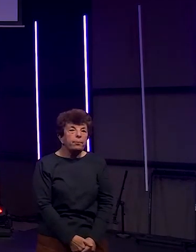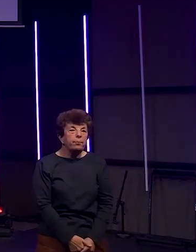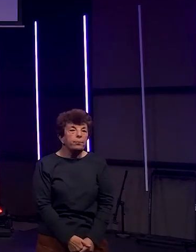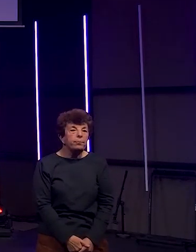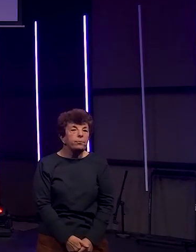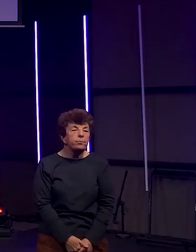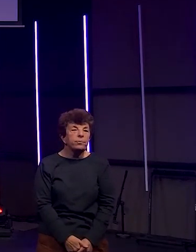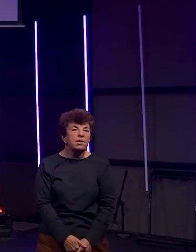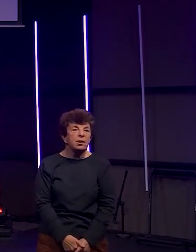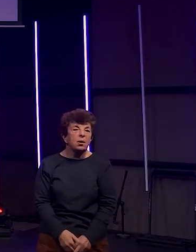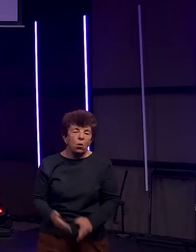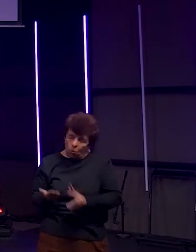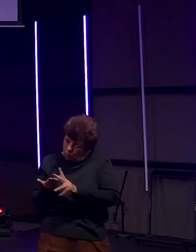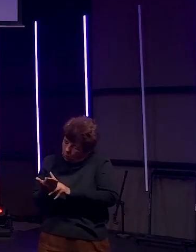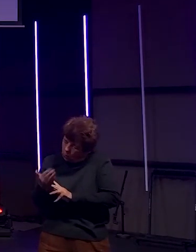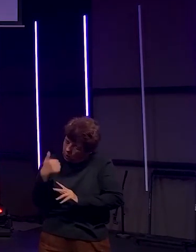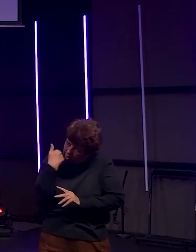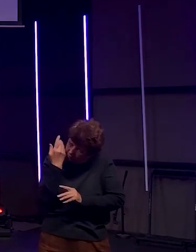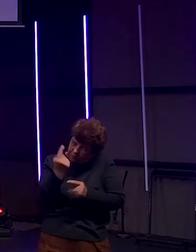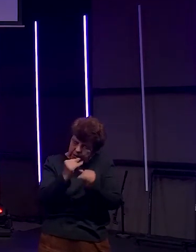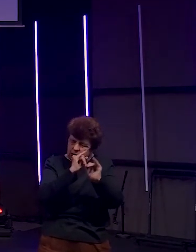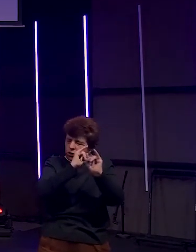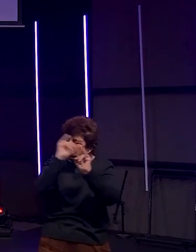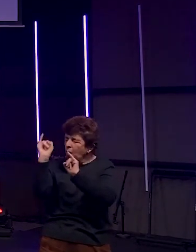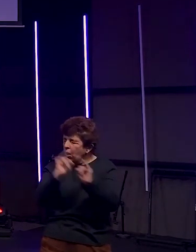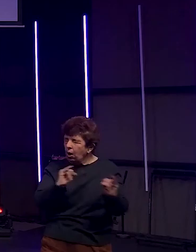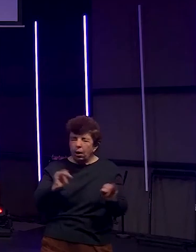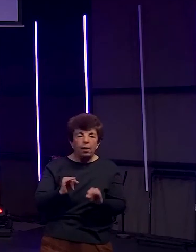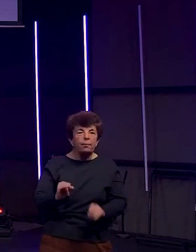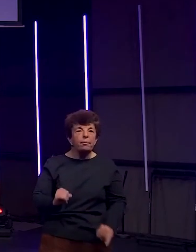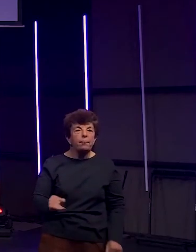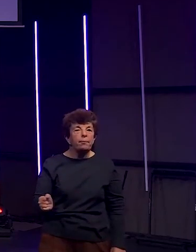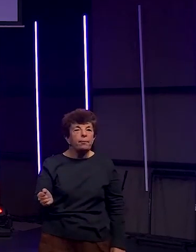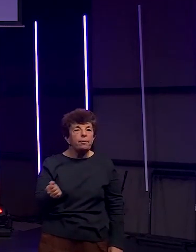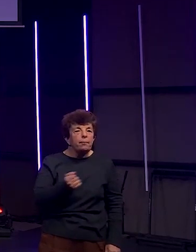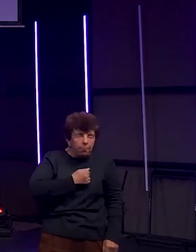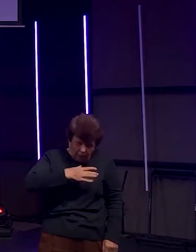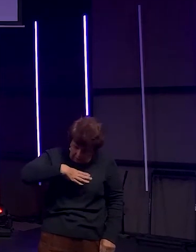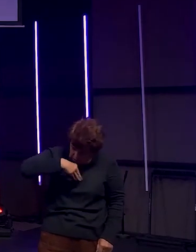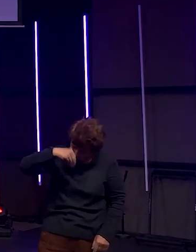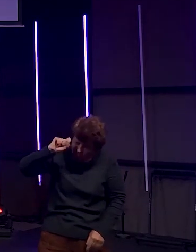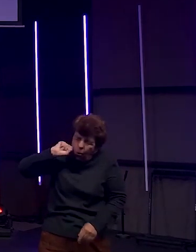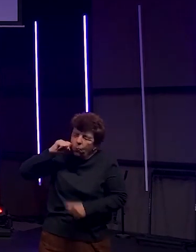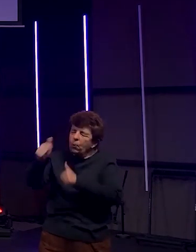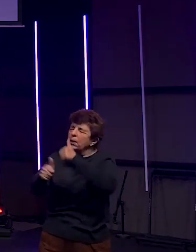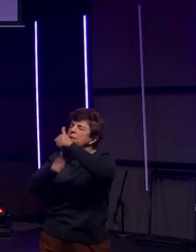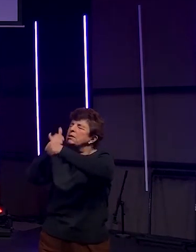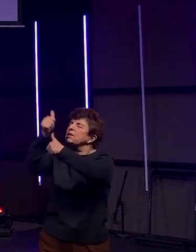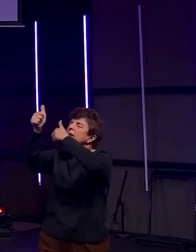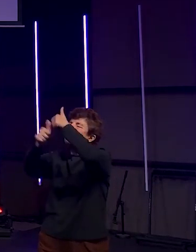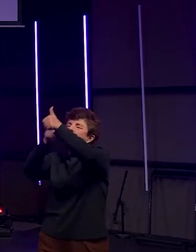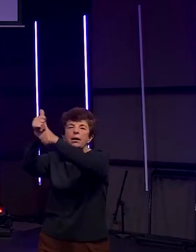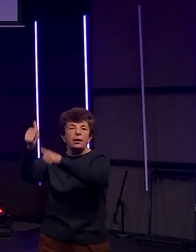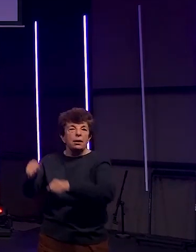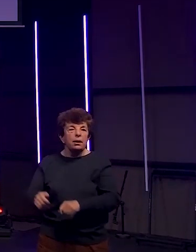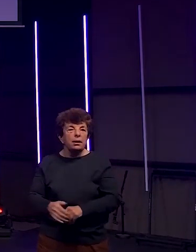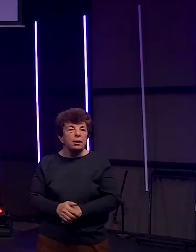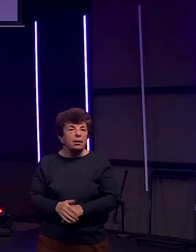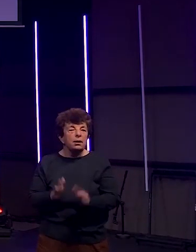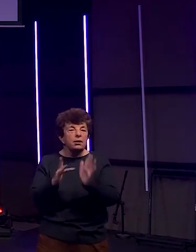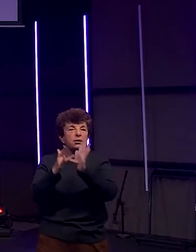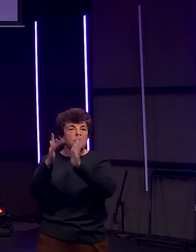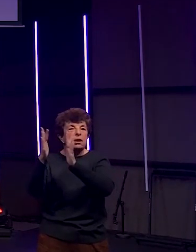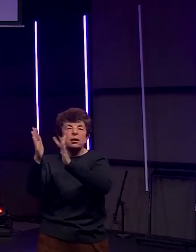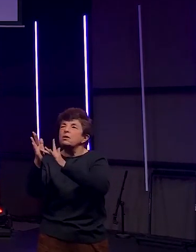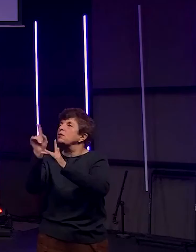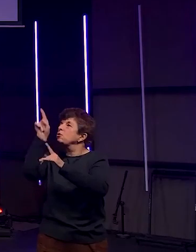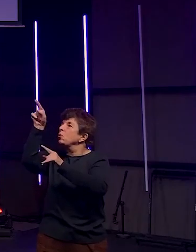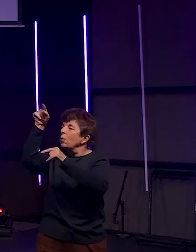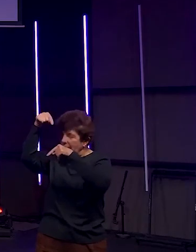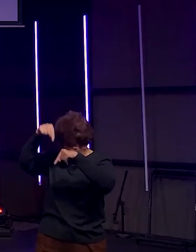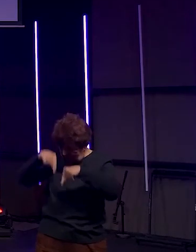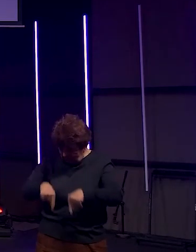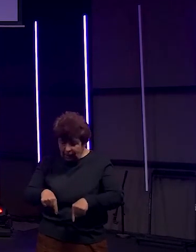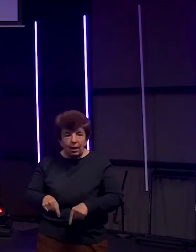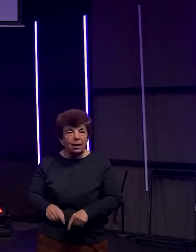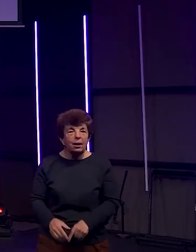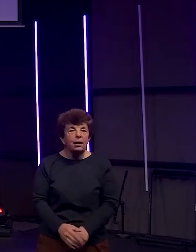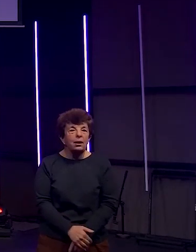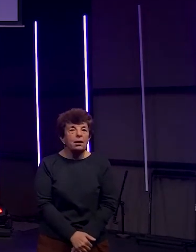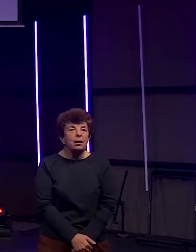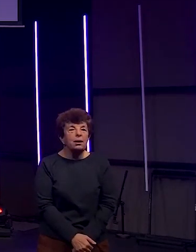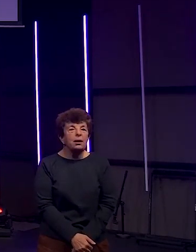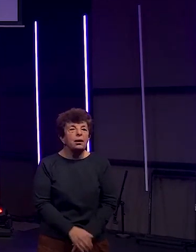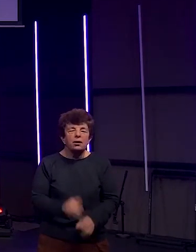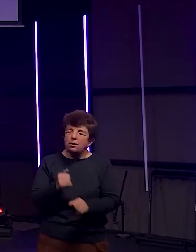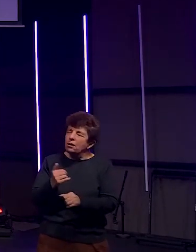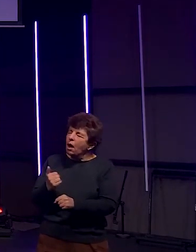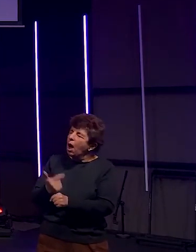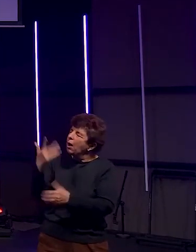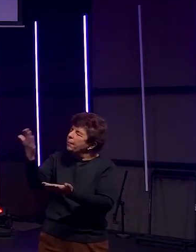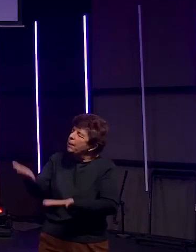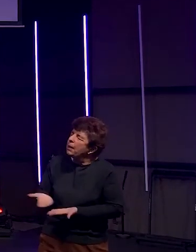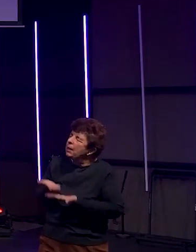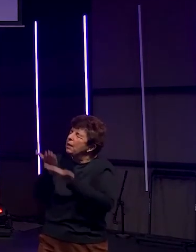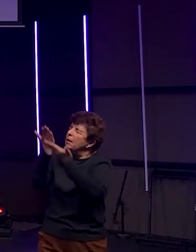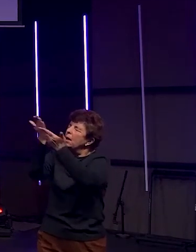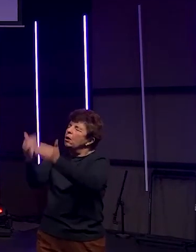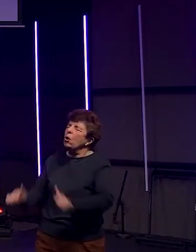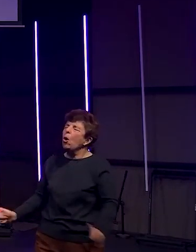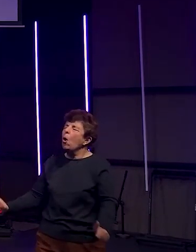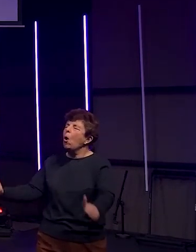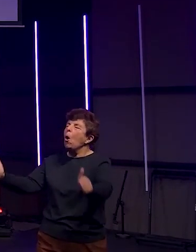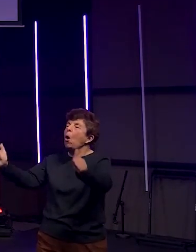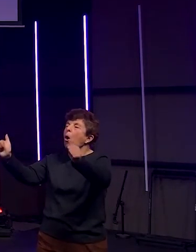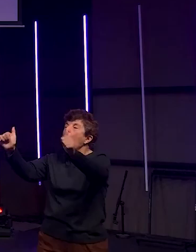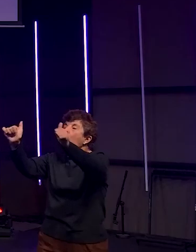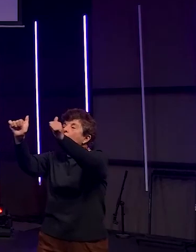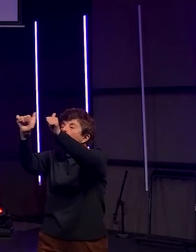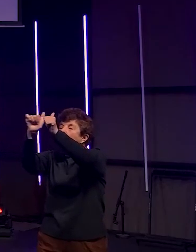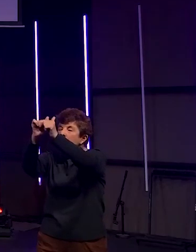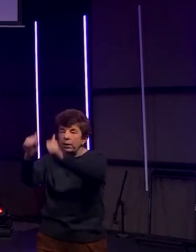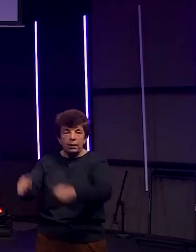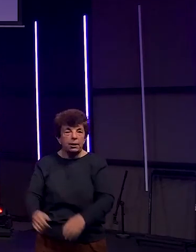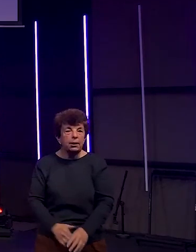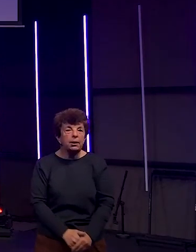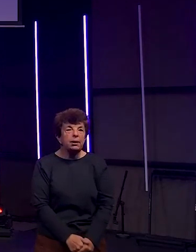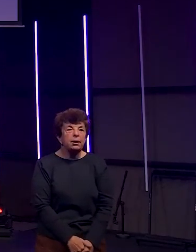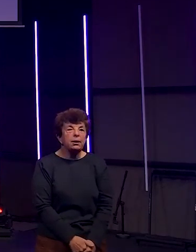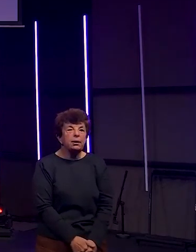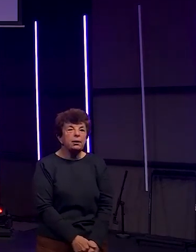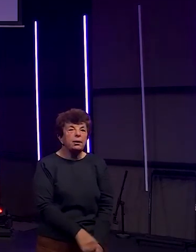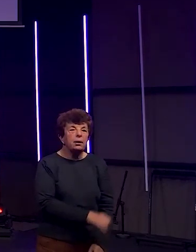Through every storm my soul will sing Jesus is here to God be the glory